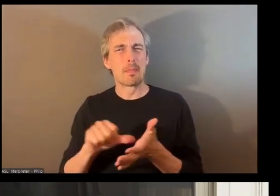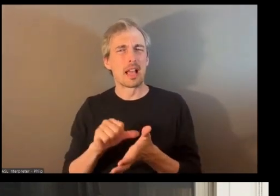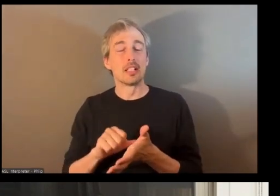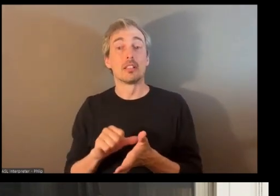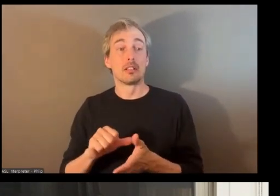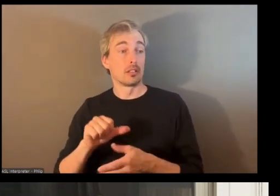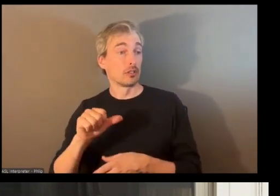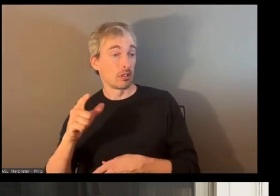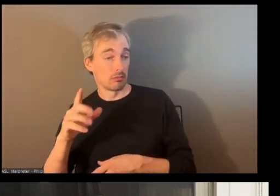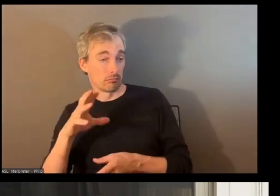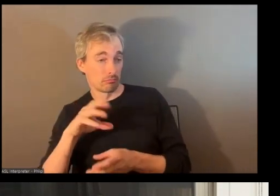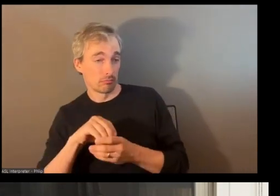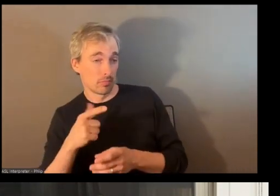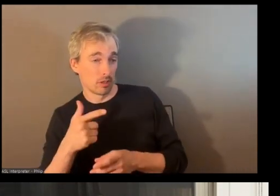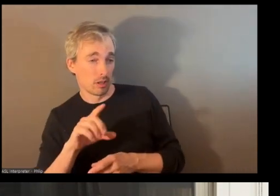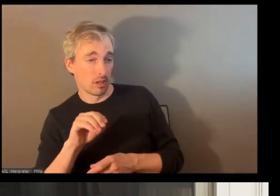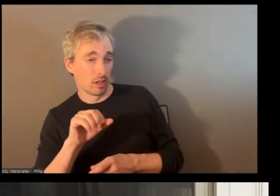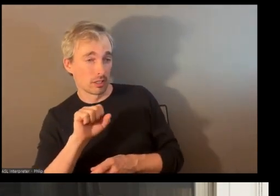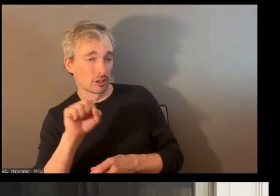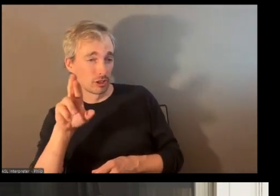reference it, over and over... Yeah.